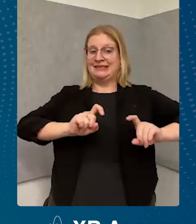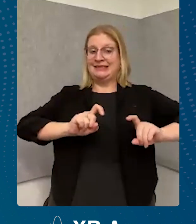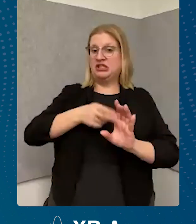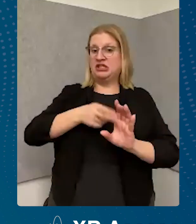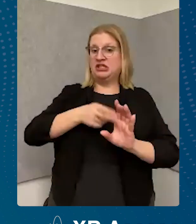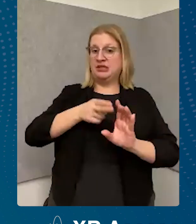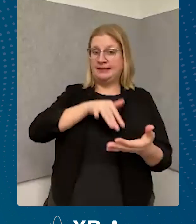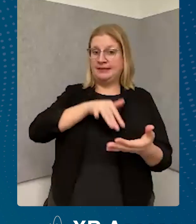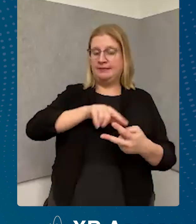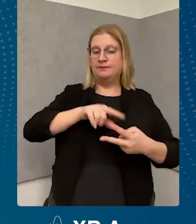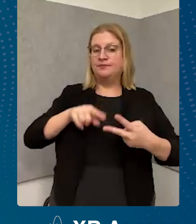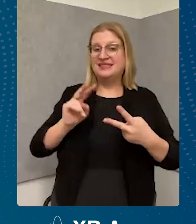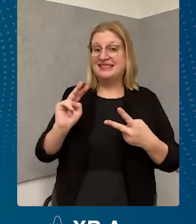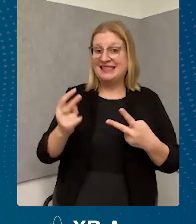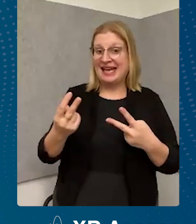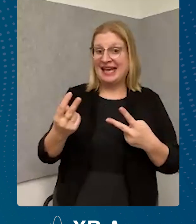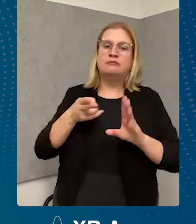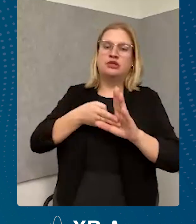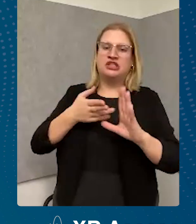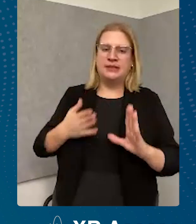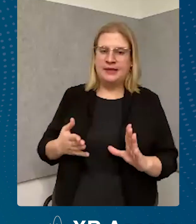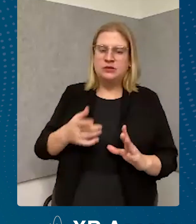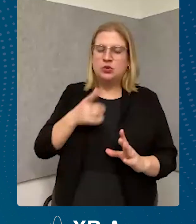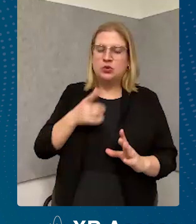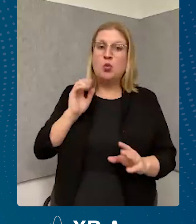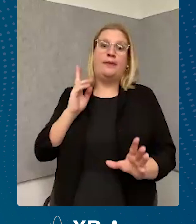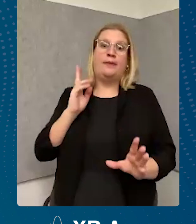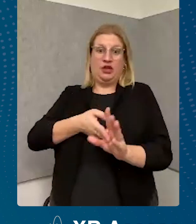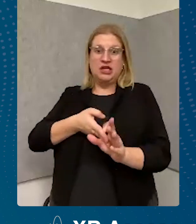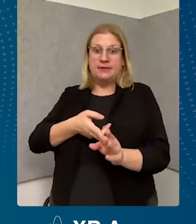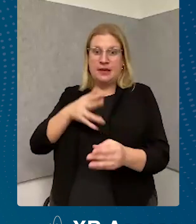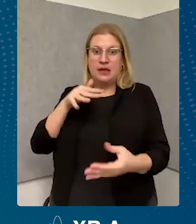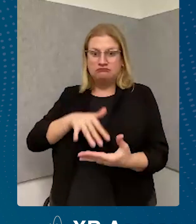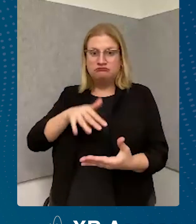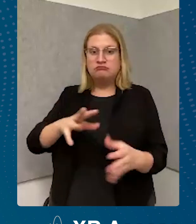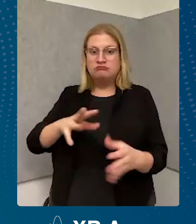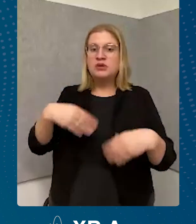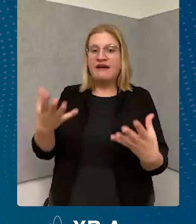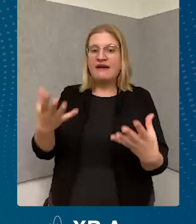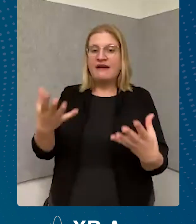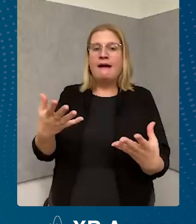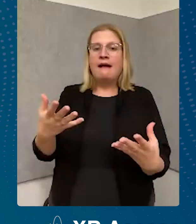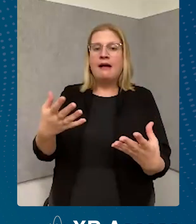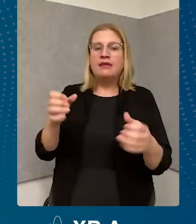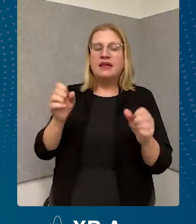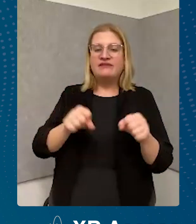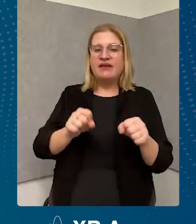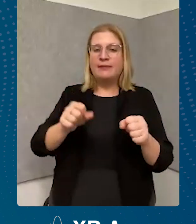And secondly, the participants who are actually to be participating in the studies to provide them the ability to navigate in the environment.